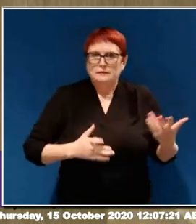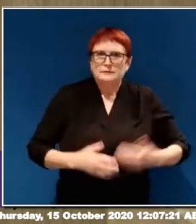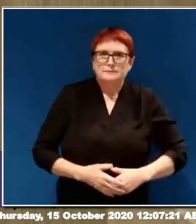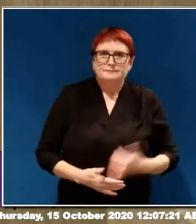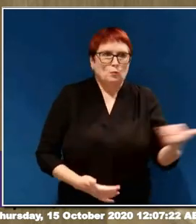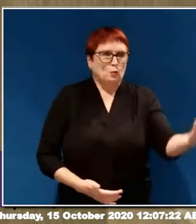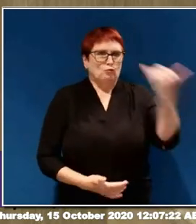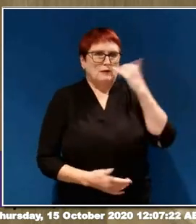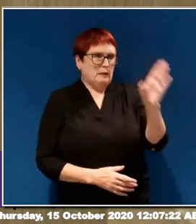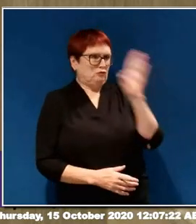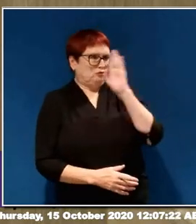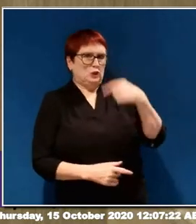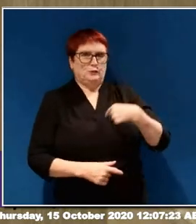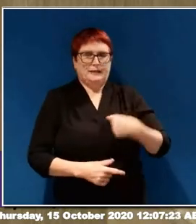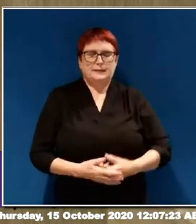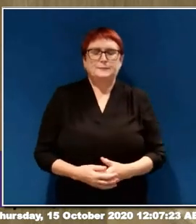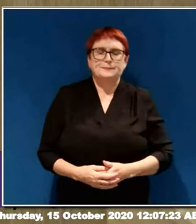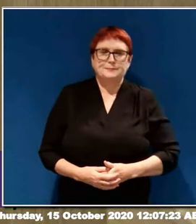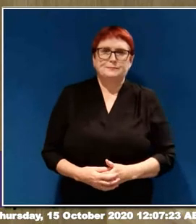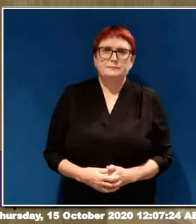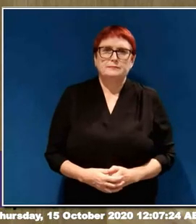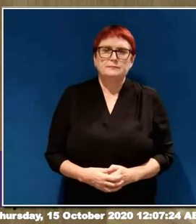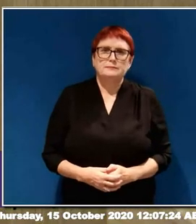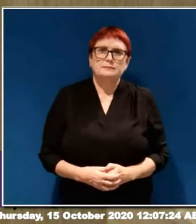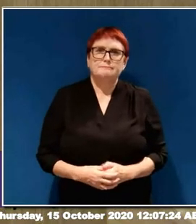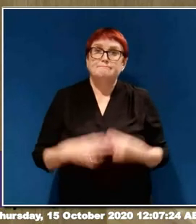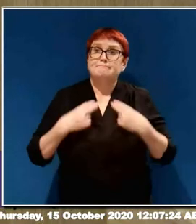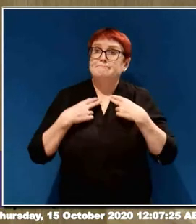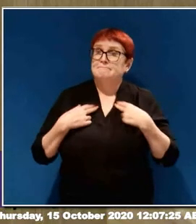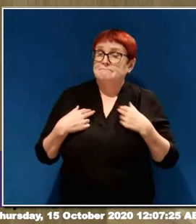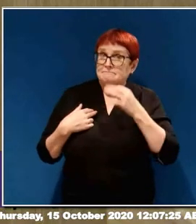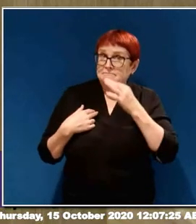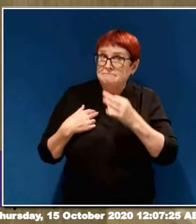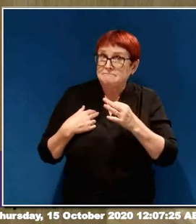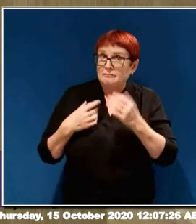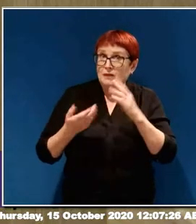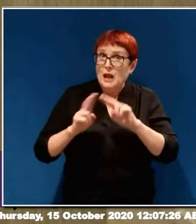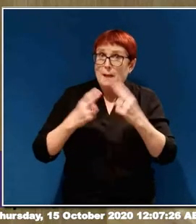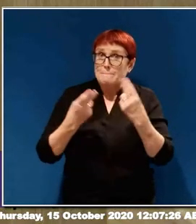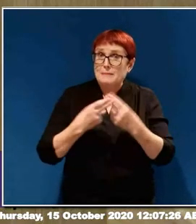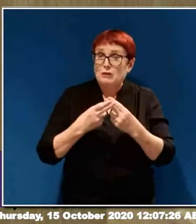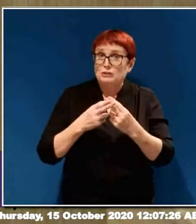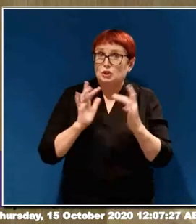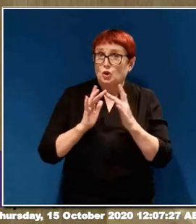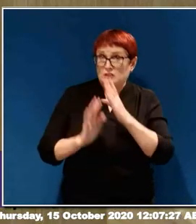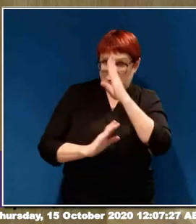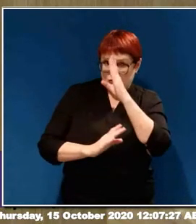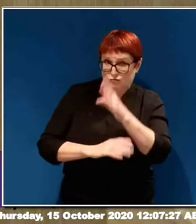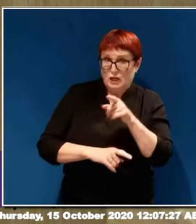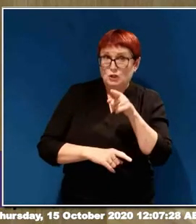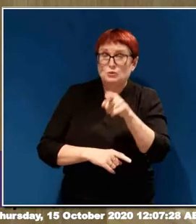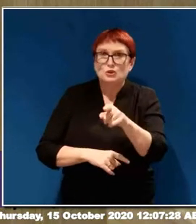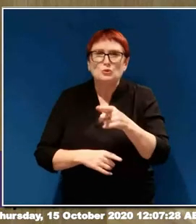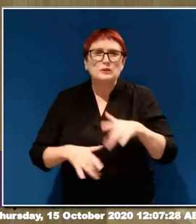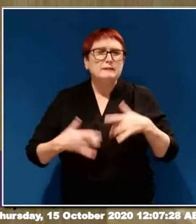And did this occur, in your experience, for families who felt that they weren't getting traction within the school?